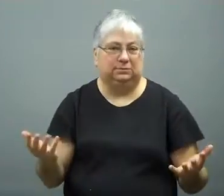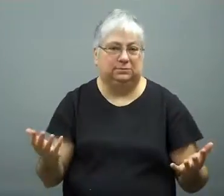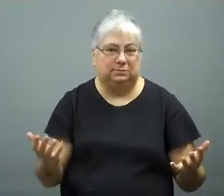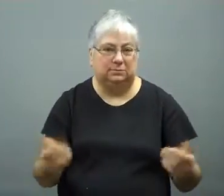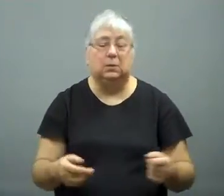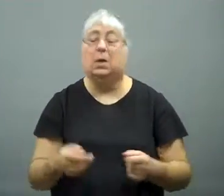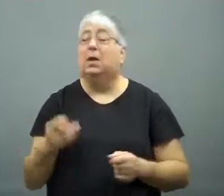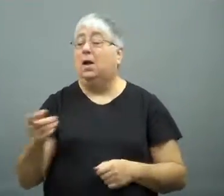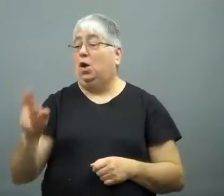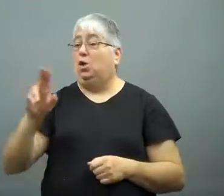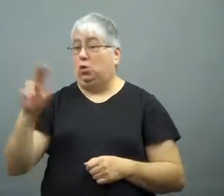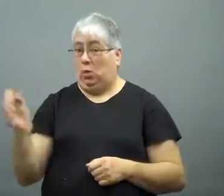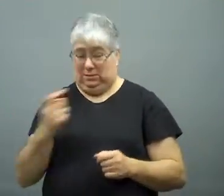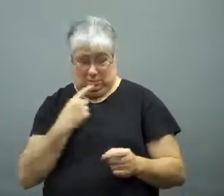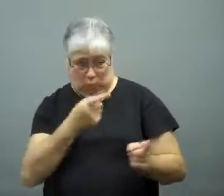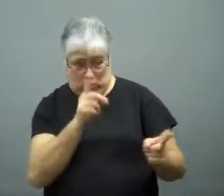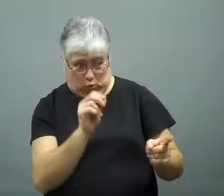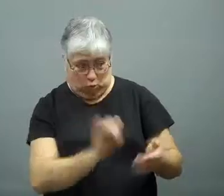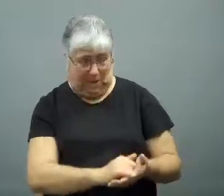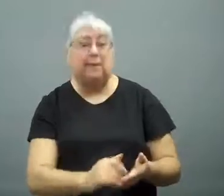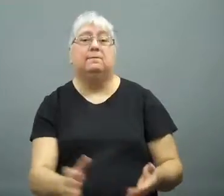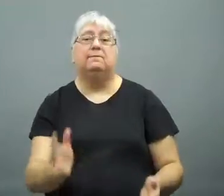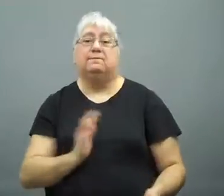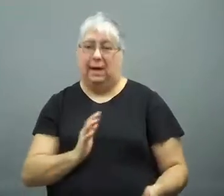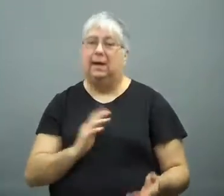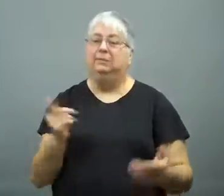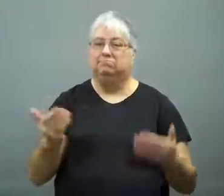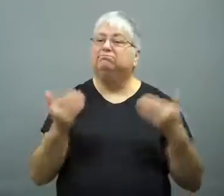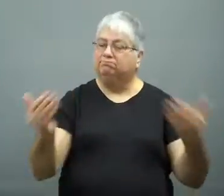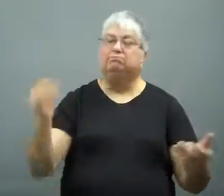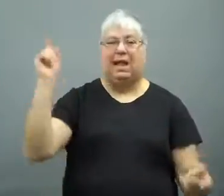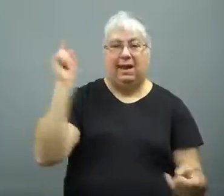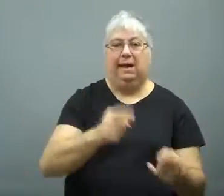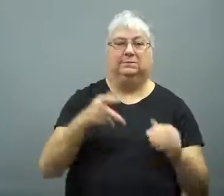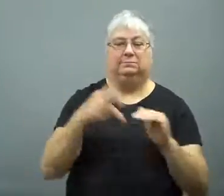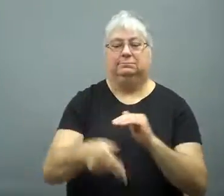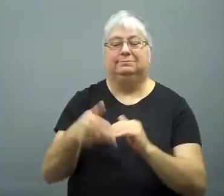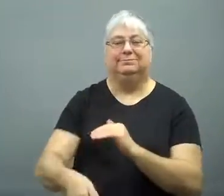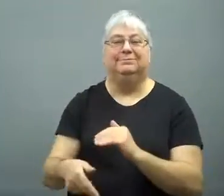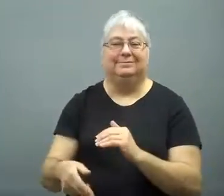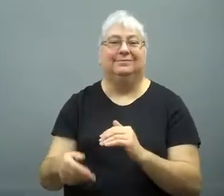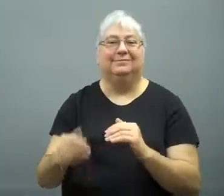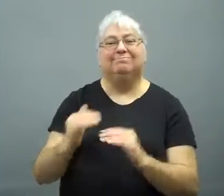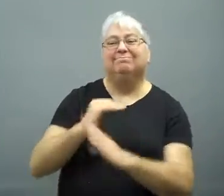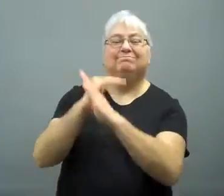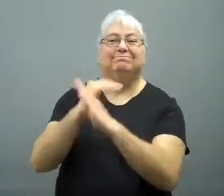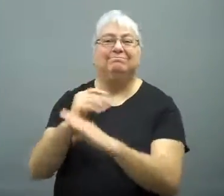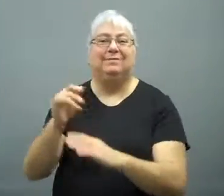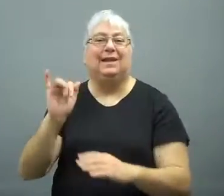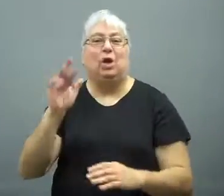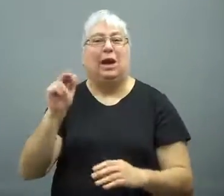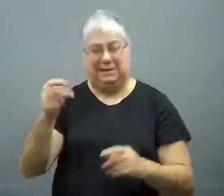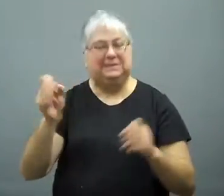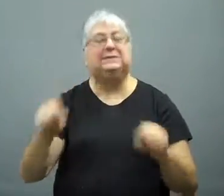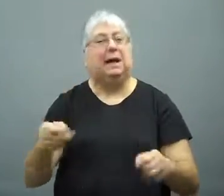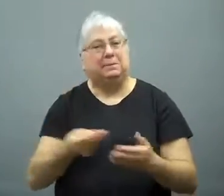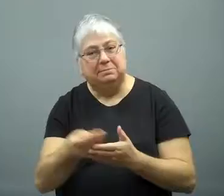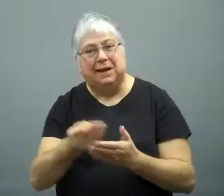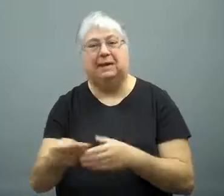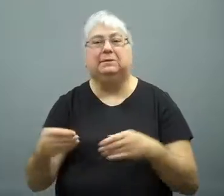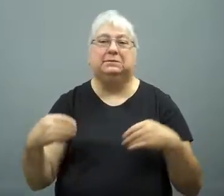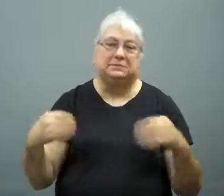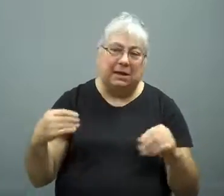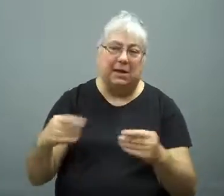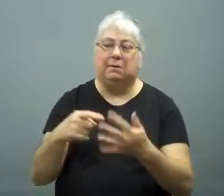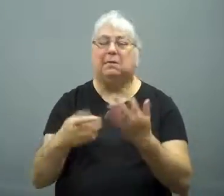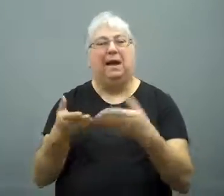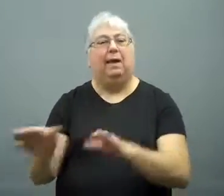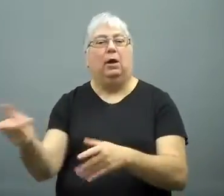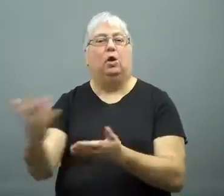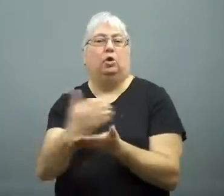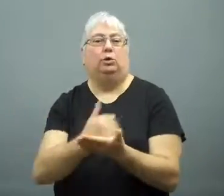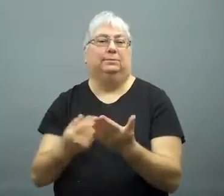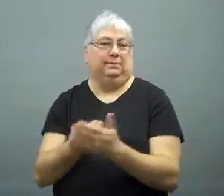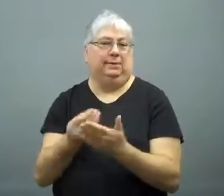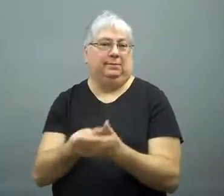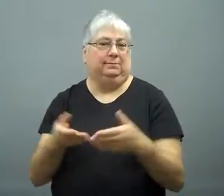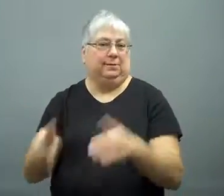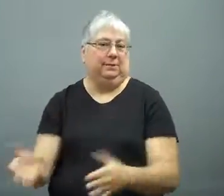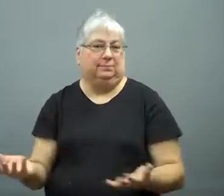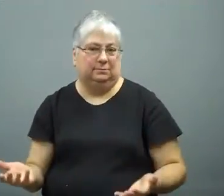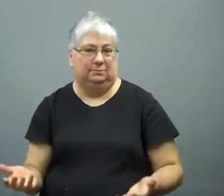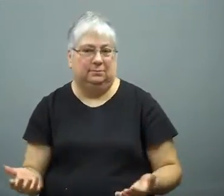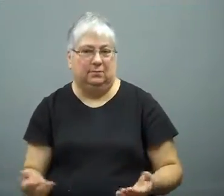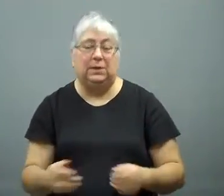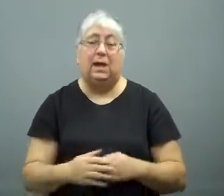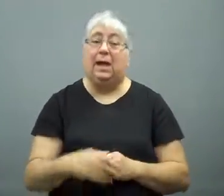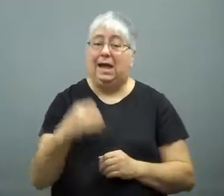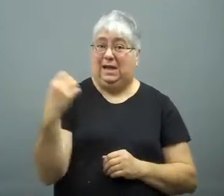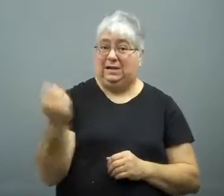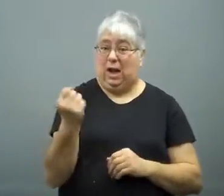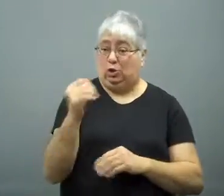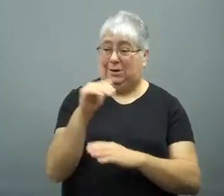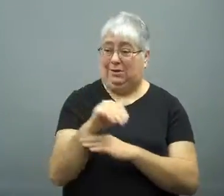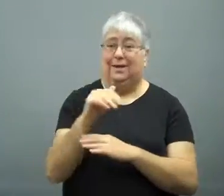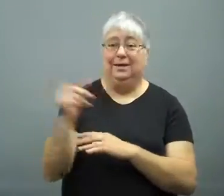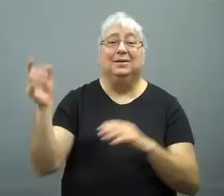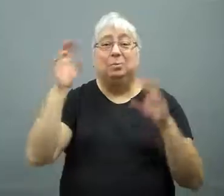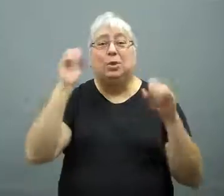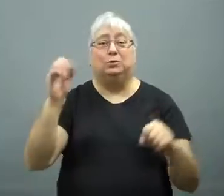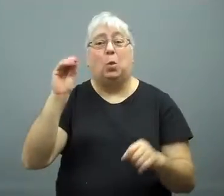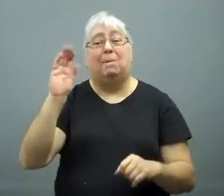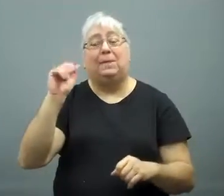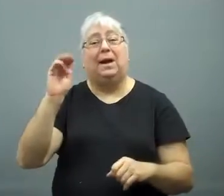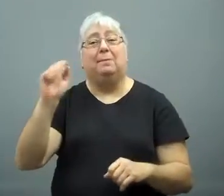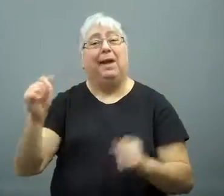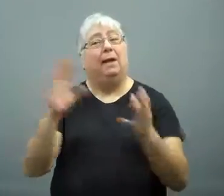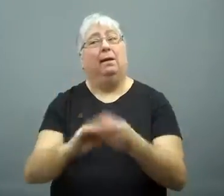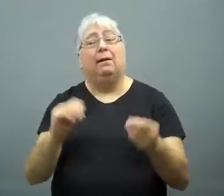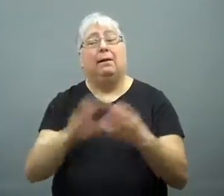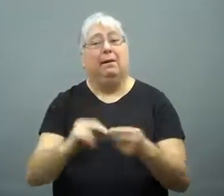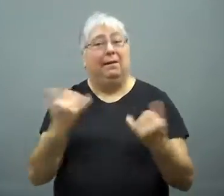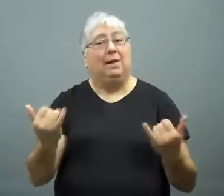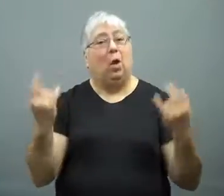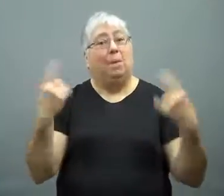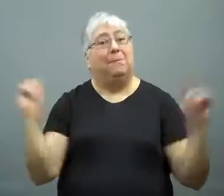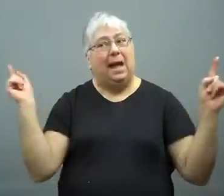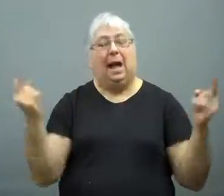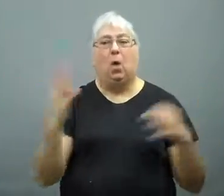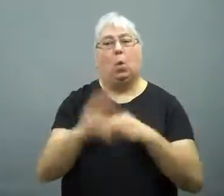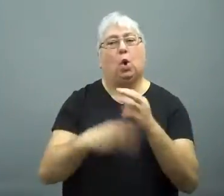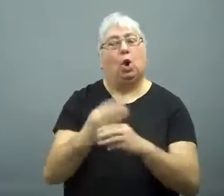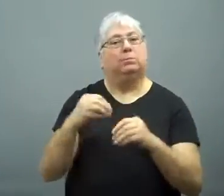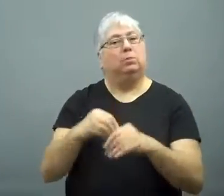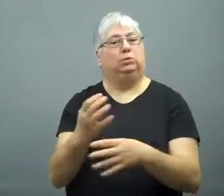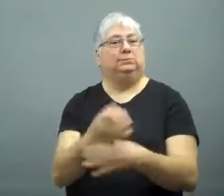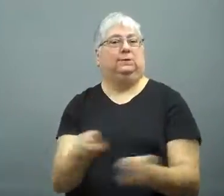If they are met, then sanctions will be reduced, and Iran can earn money.